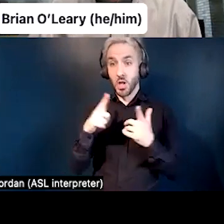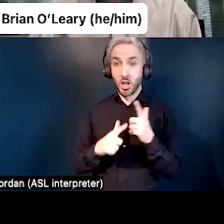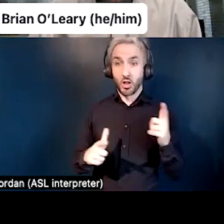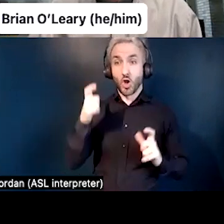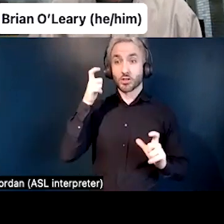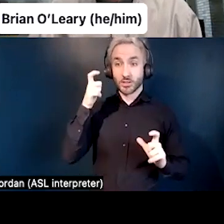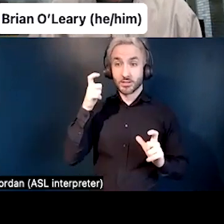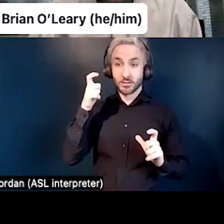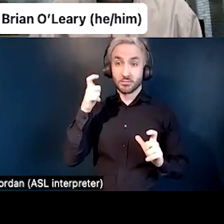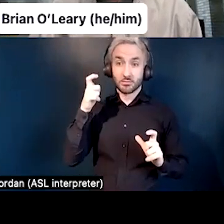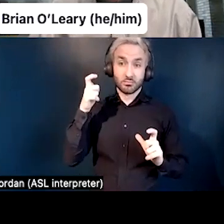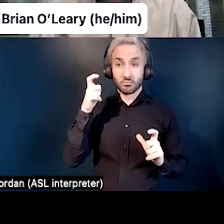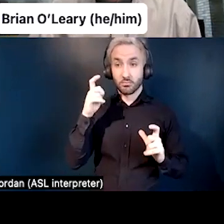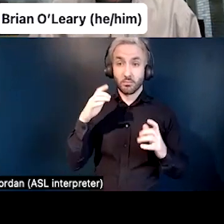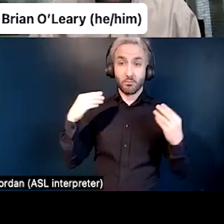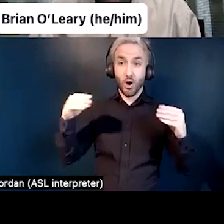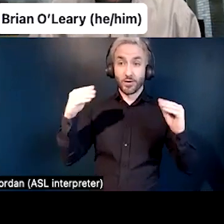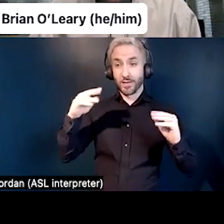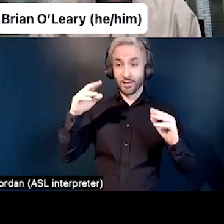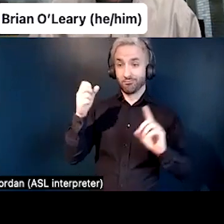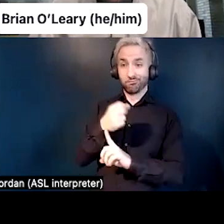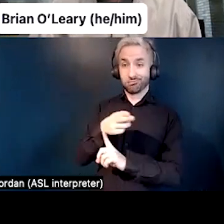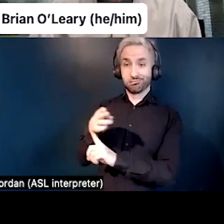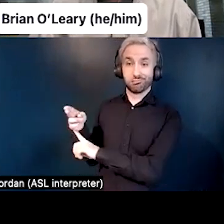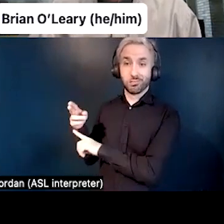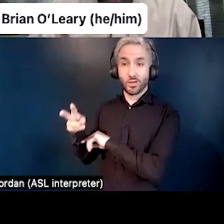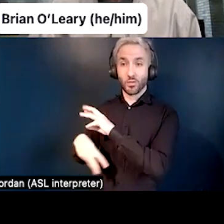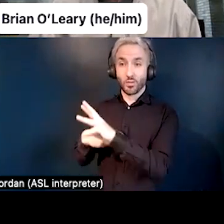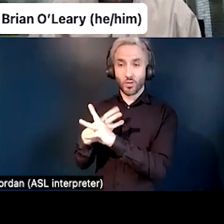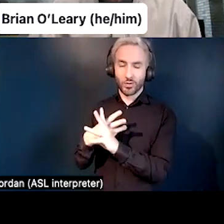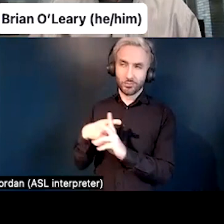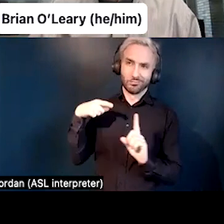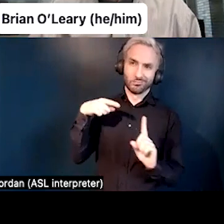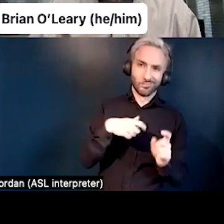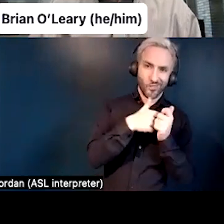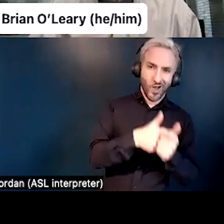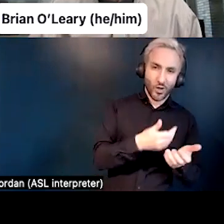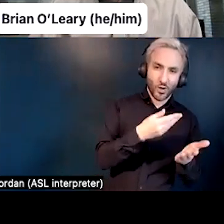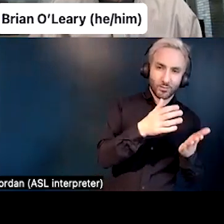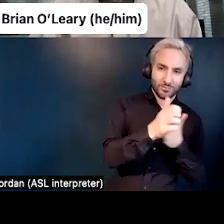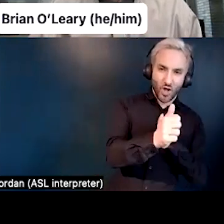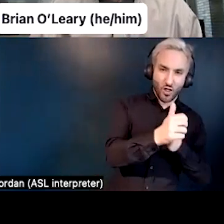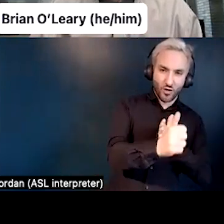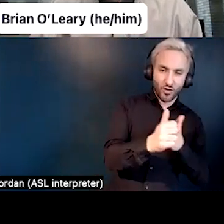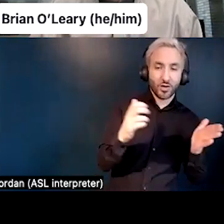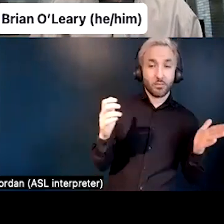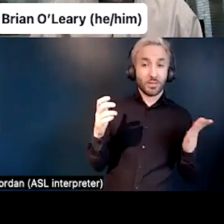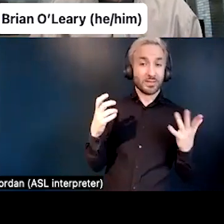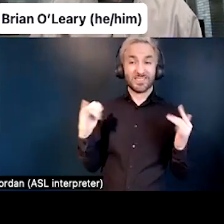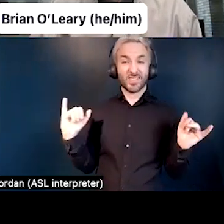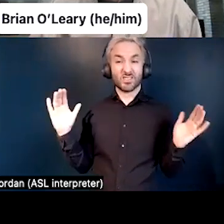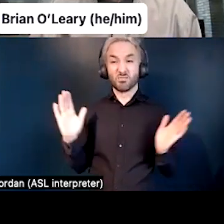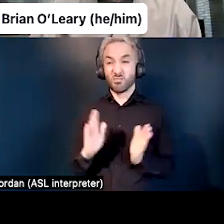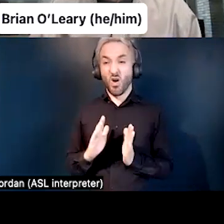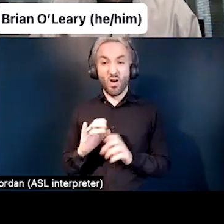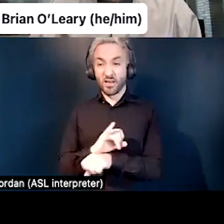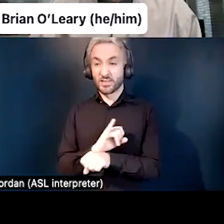world, at least in dollar terms. It's still a small industry relative to most others. And so